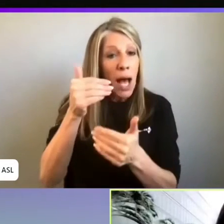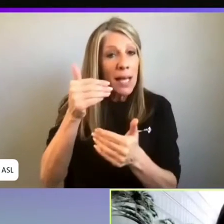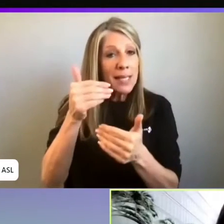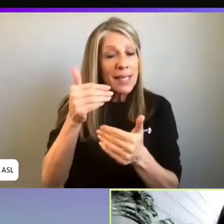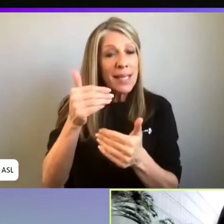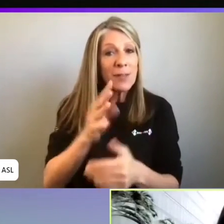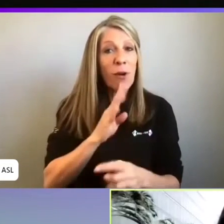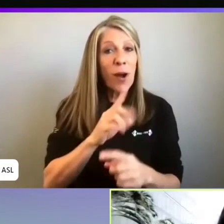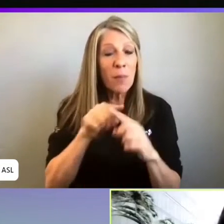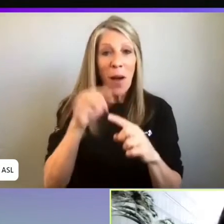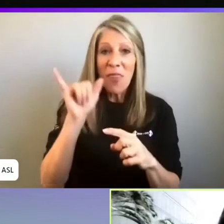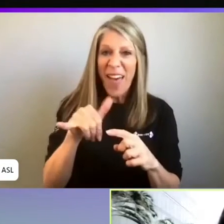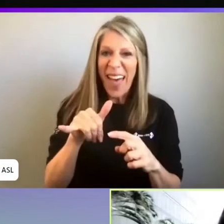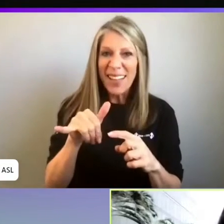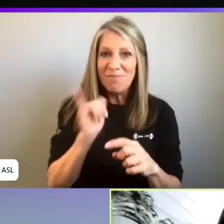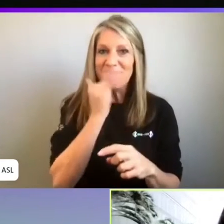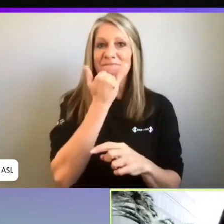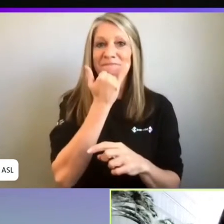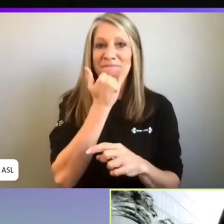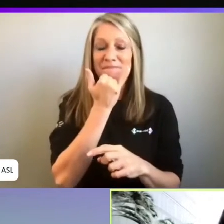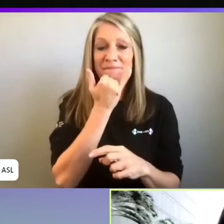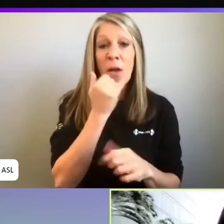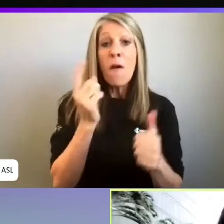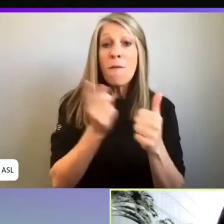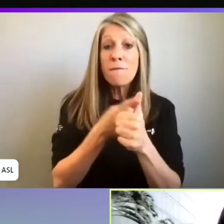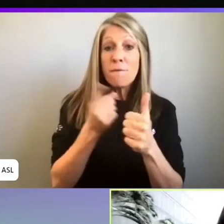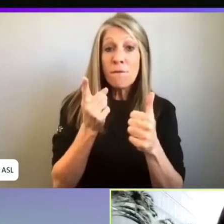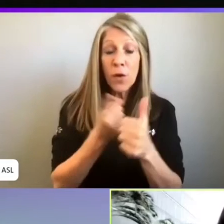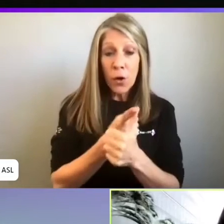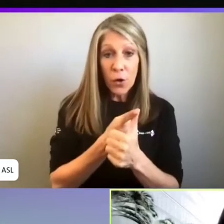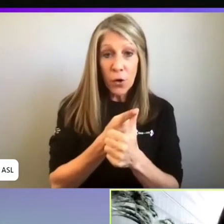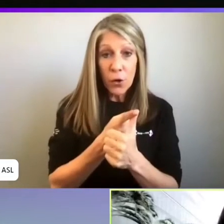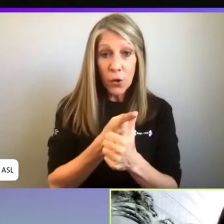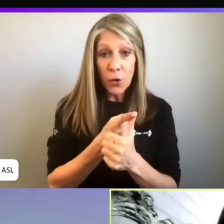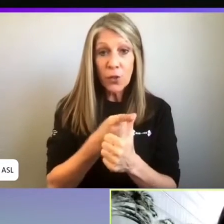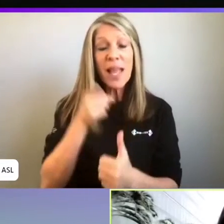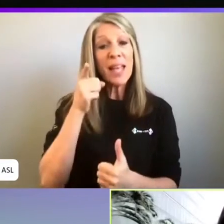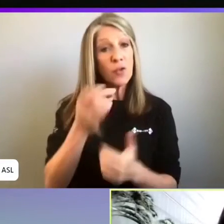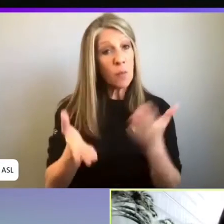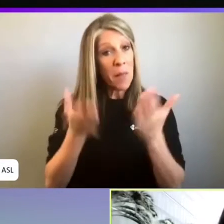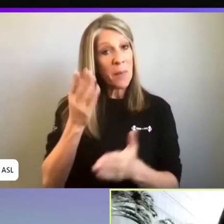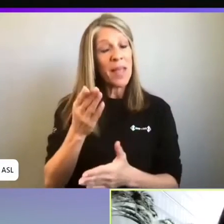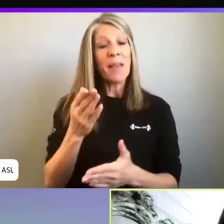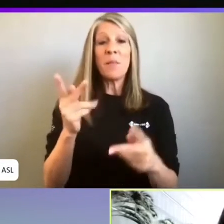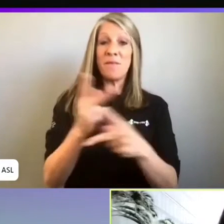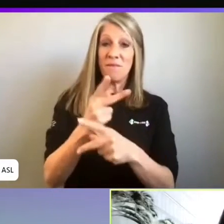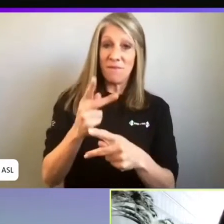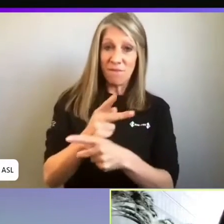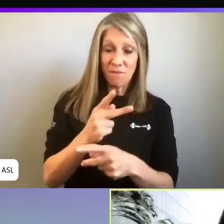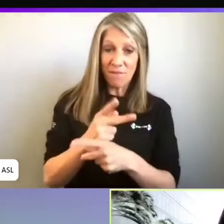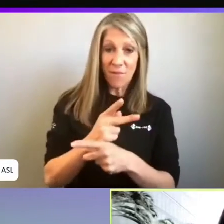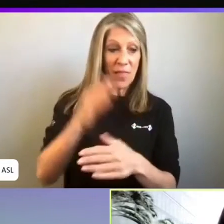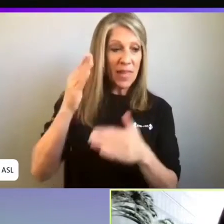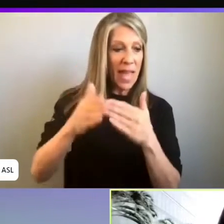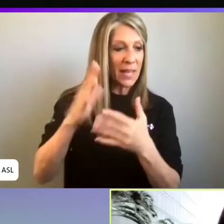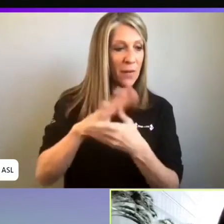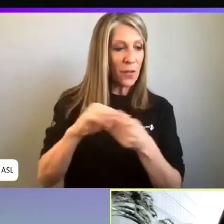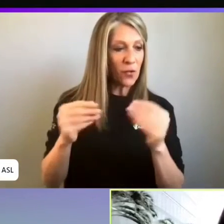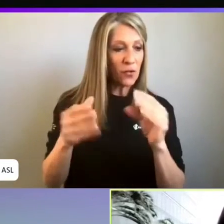[Danielle Montour] This is Danielle. There was a few things that we learned in this process, speaking of